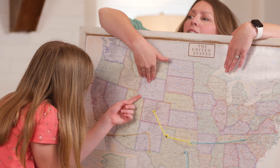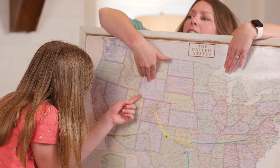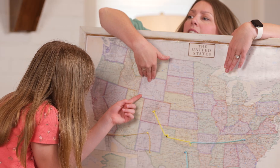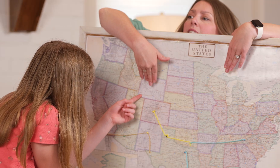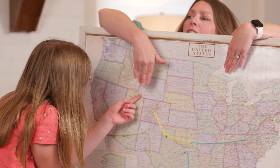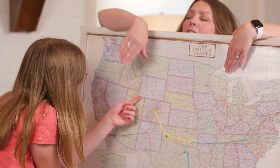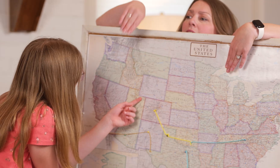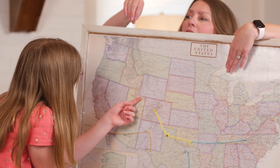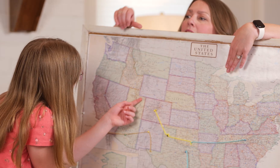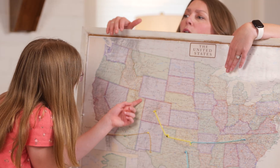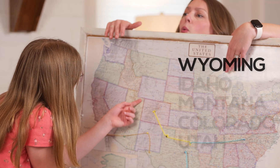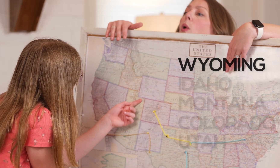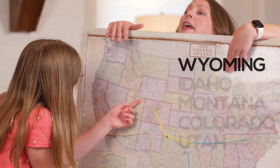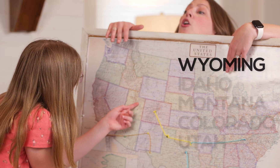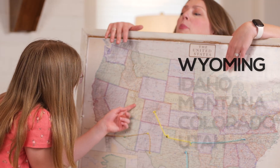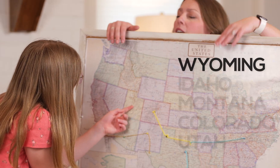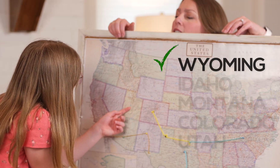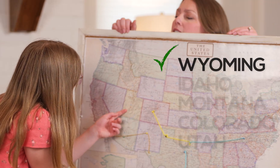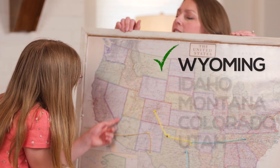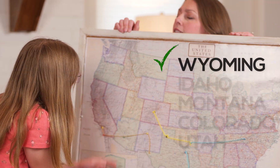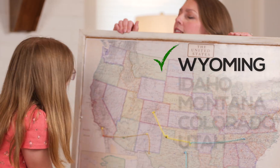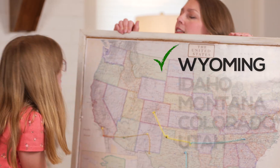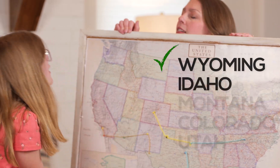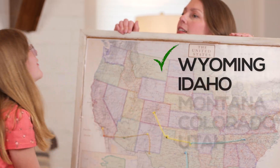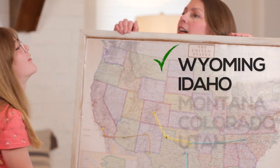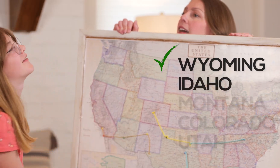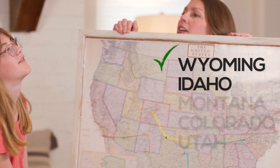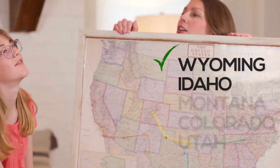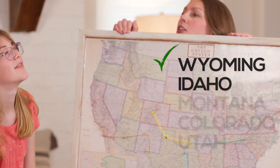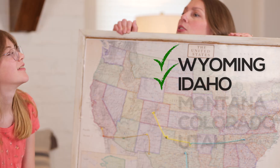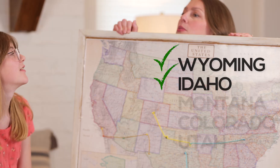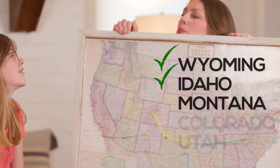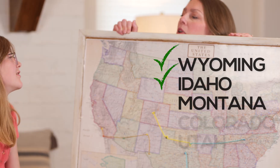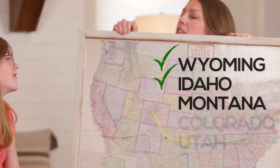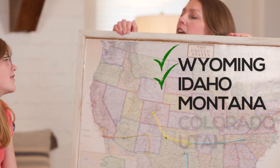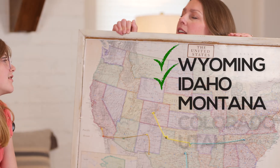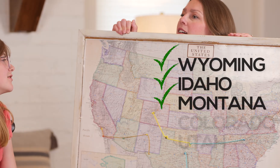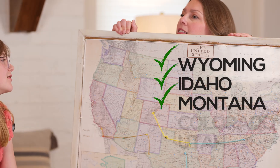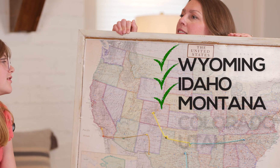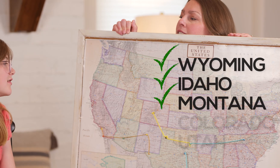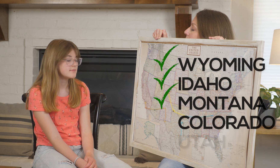Right below me. Wyoming. Idaho. Montana.